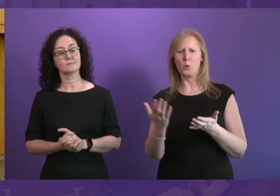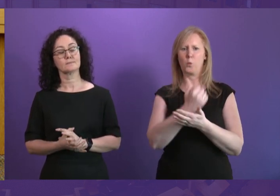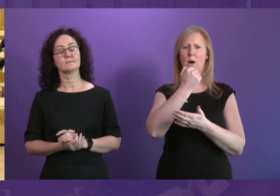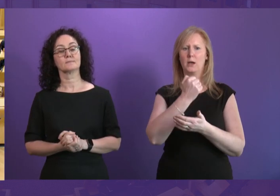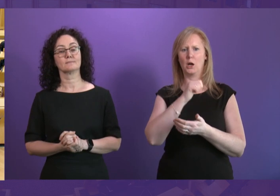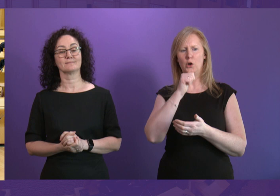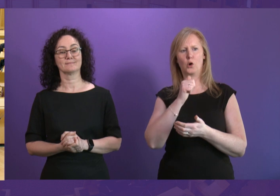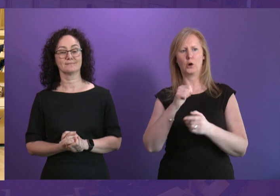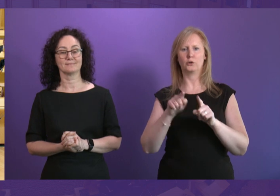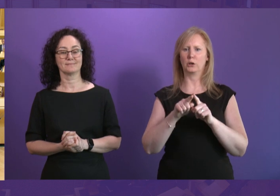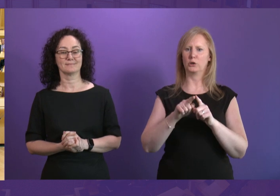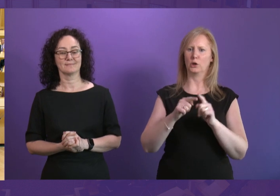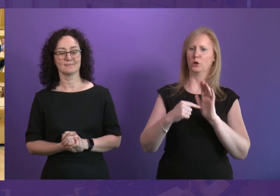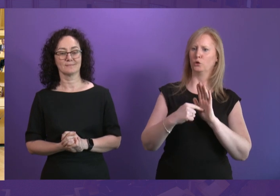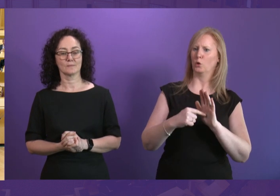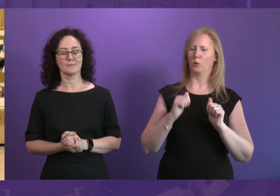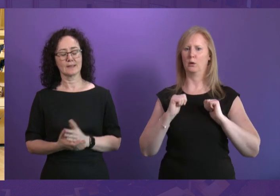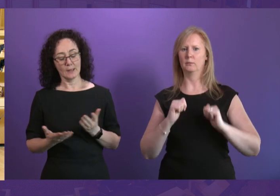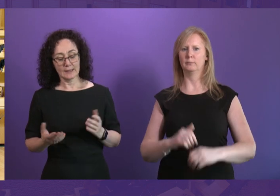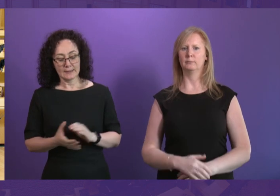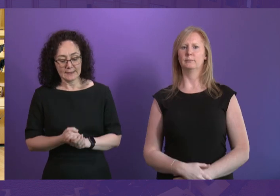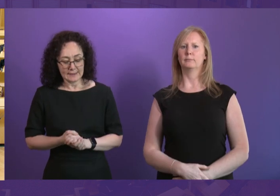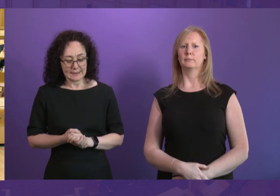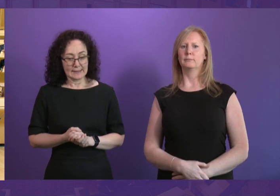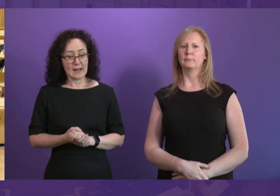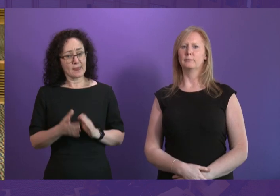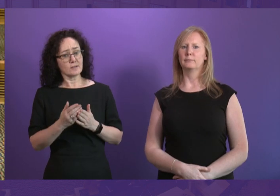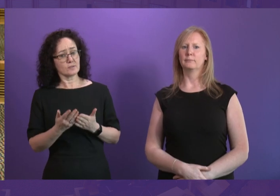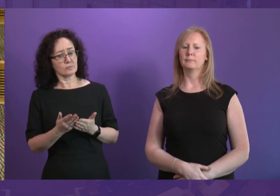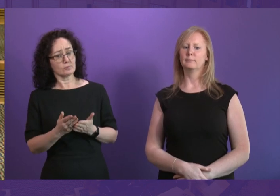The First Minister (Nicola Sturgeon): That is a legitimate question for Liam McArthur